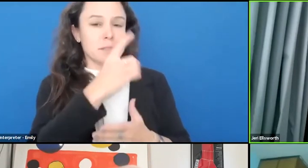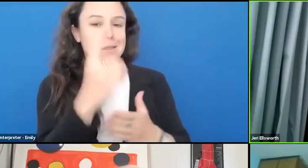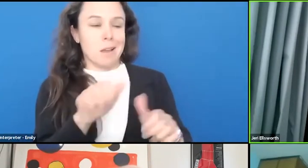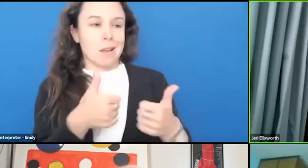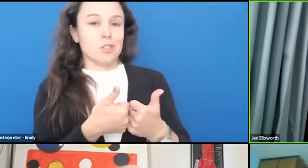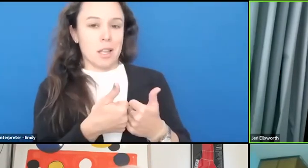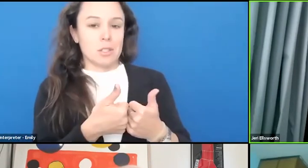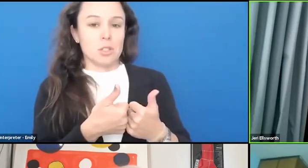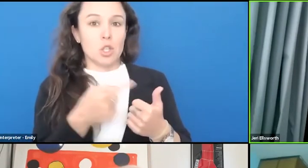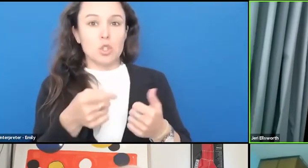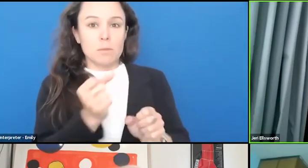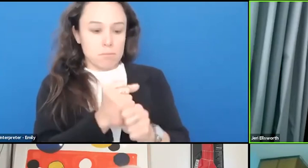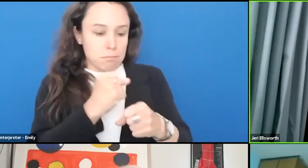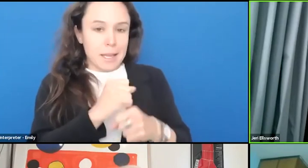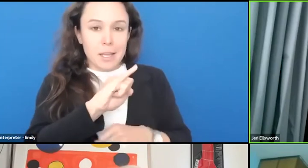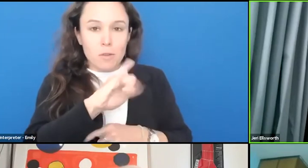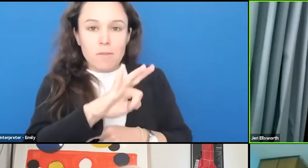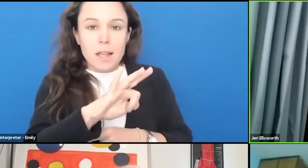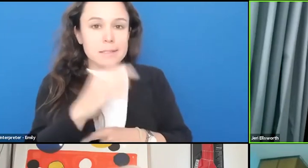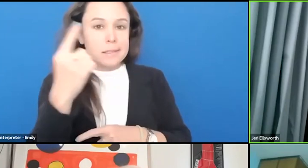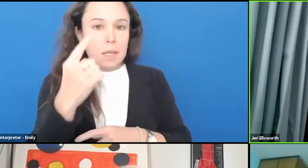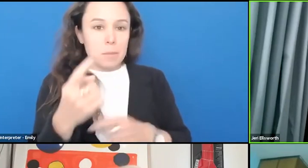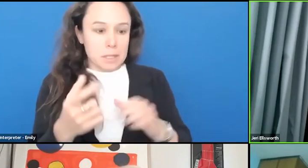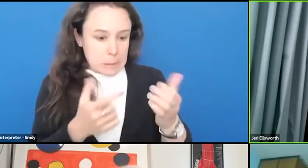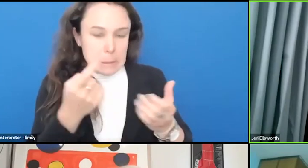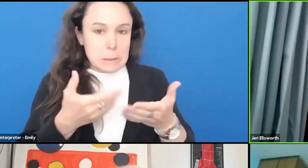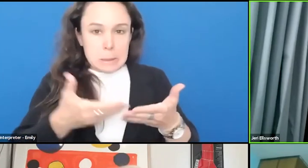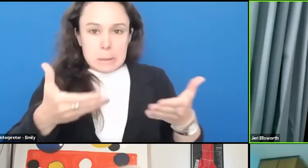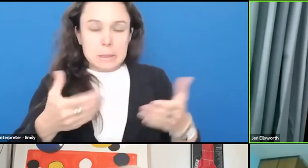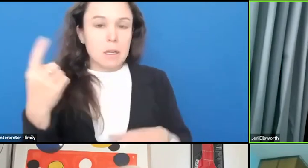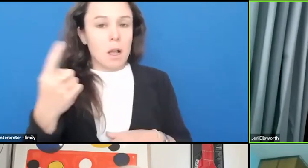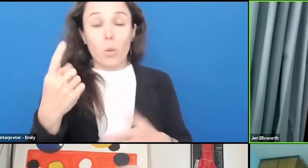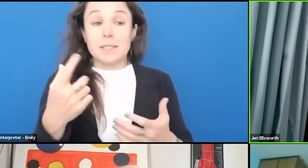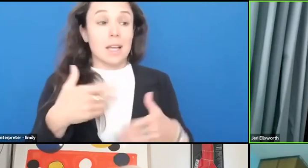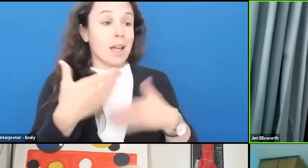when you're making an interface or any device is there's always edge cases where it fails, and